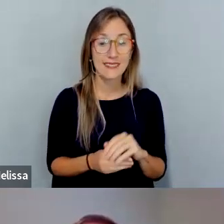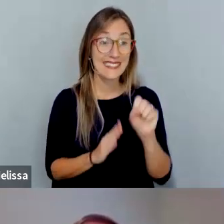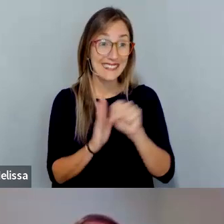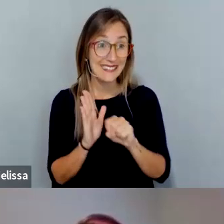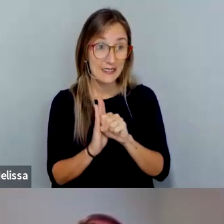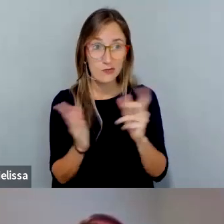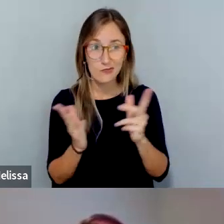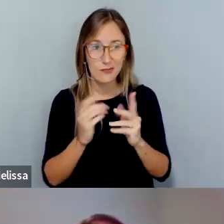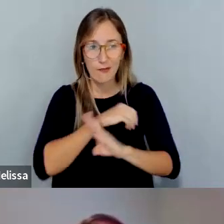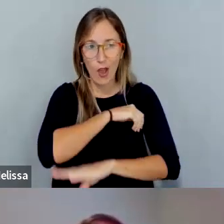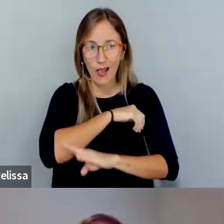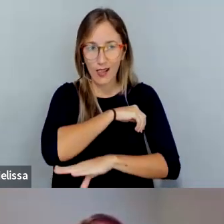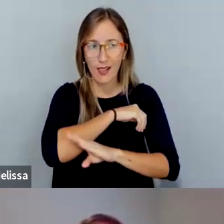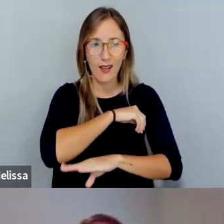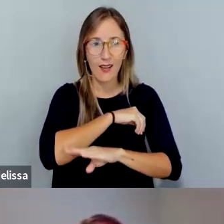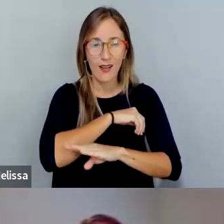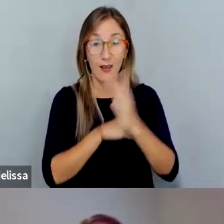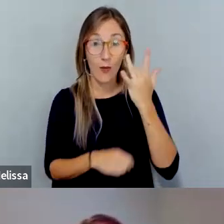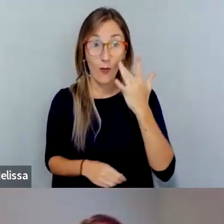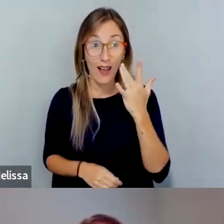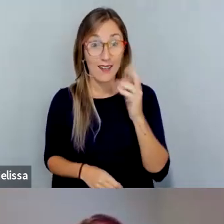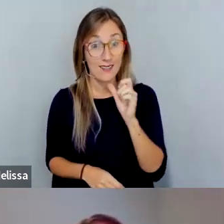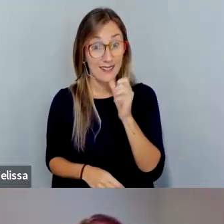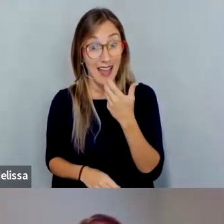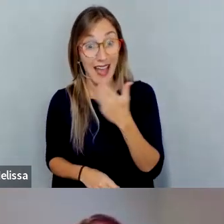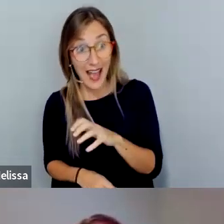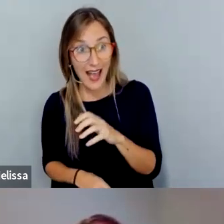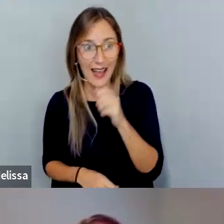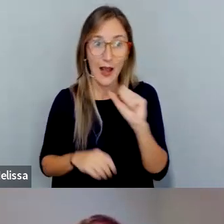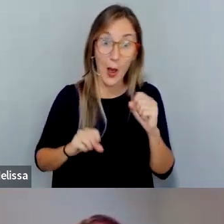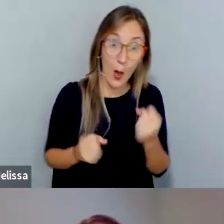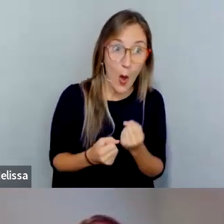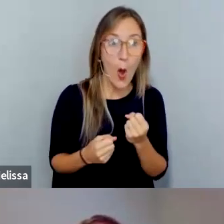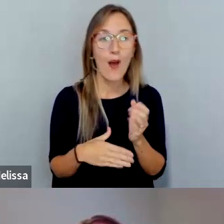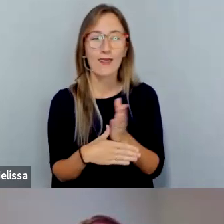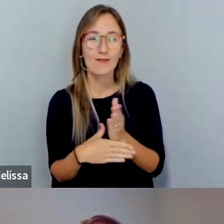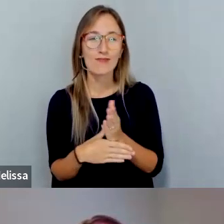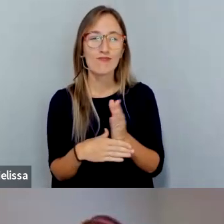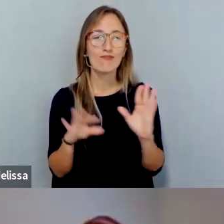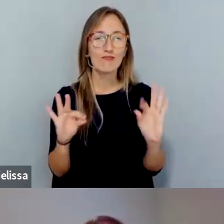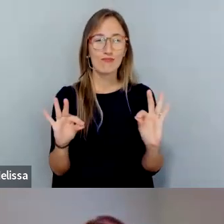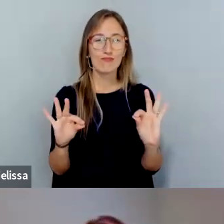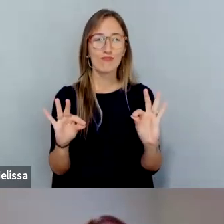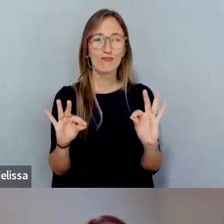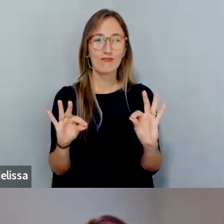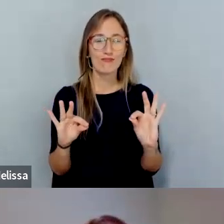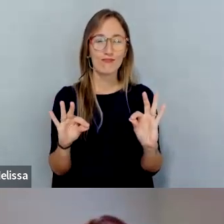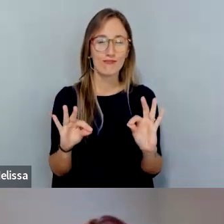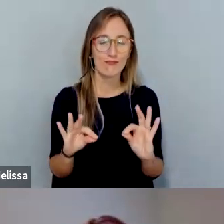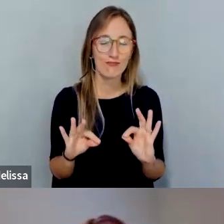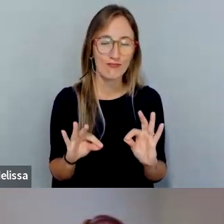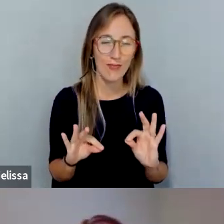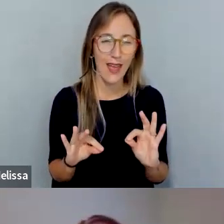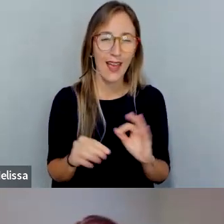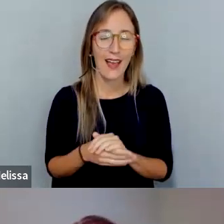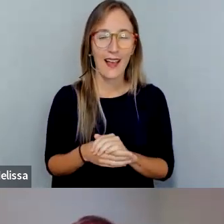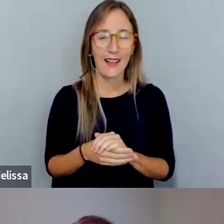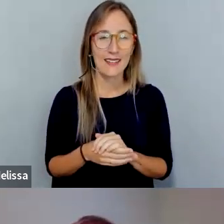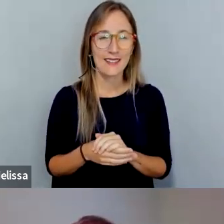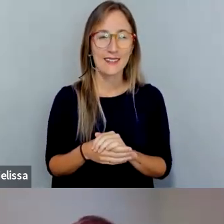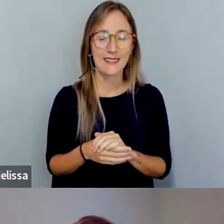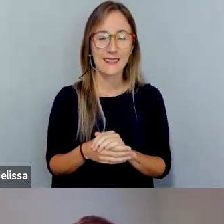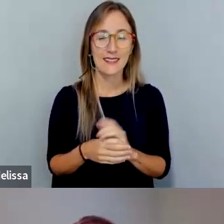your pronouns?